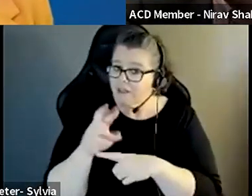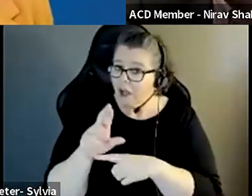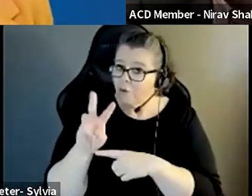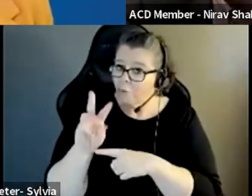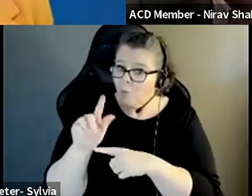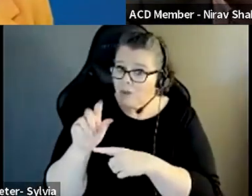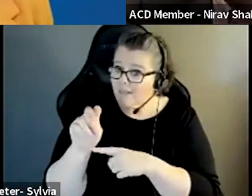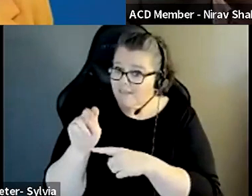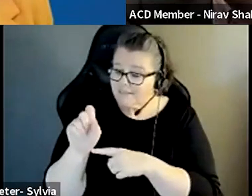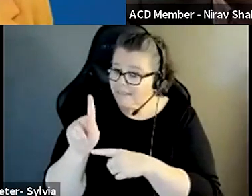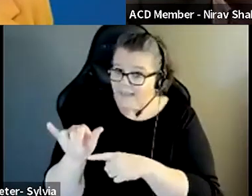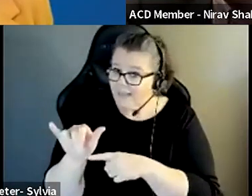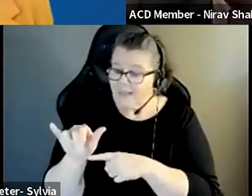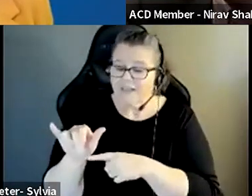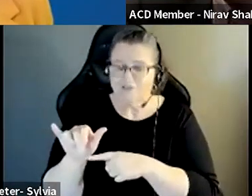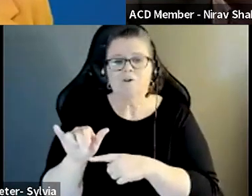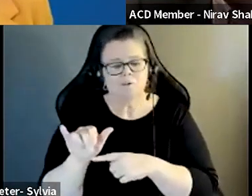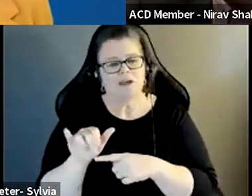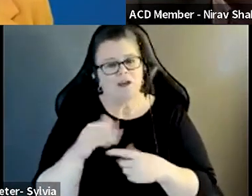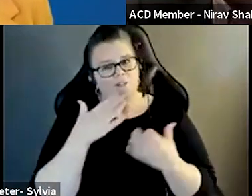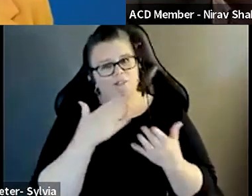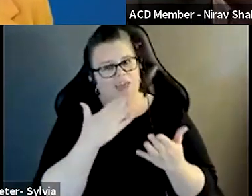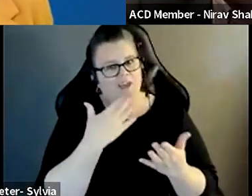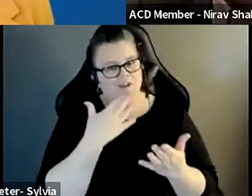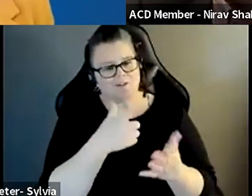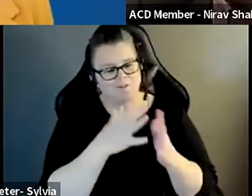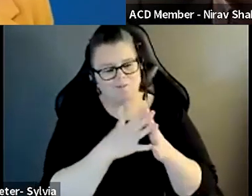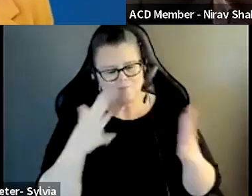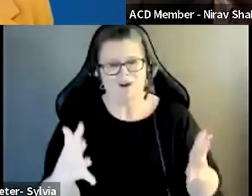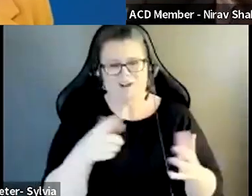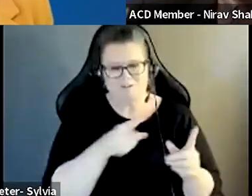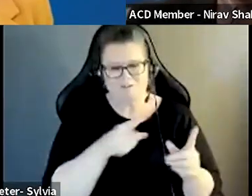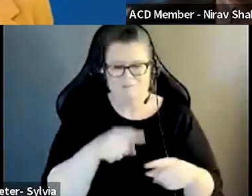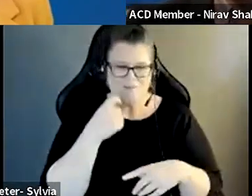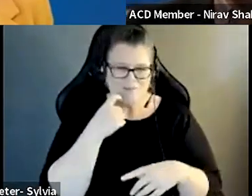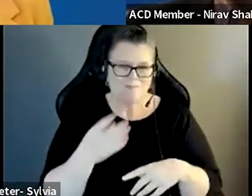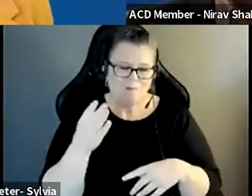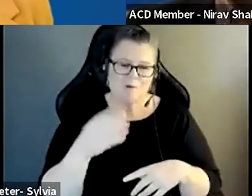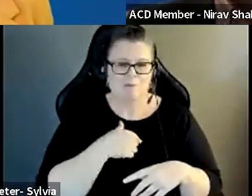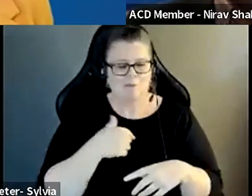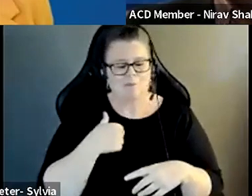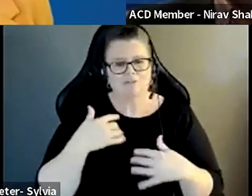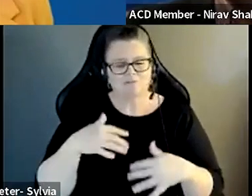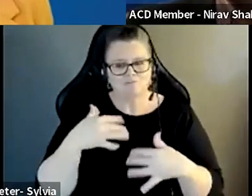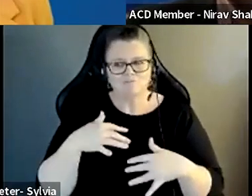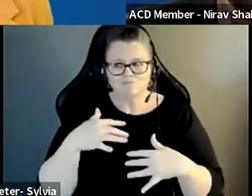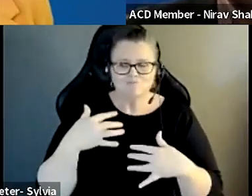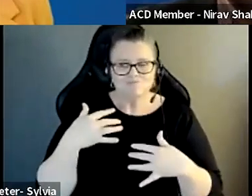Wow, thank you so much for spending time with us this morning. This is -- we're incredibly thankful.